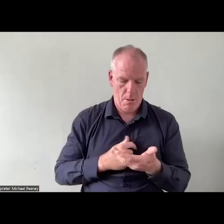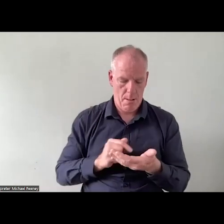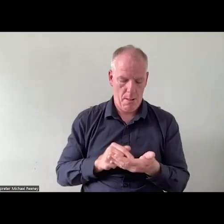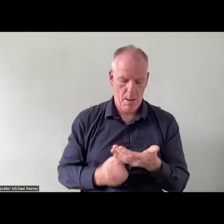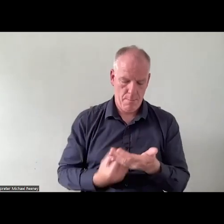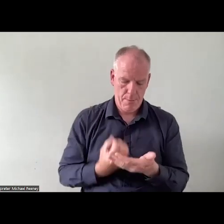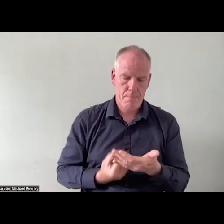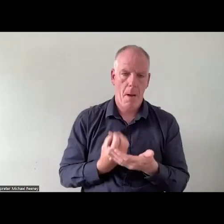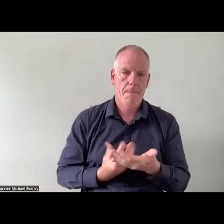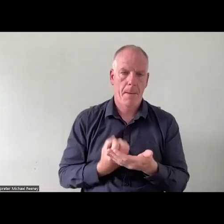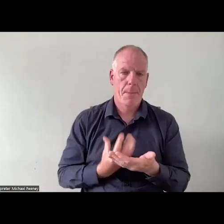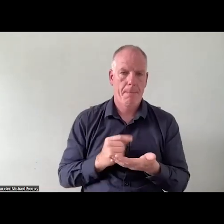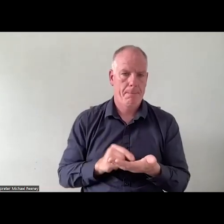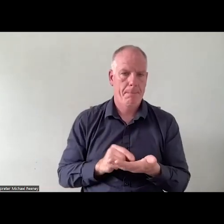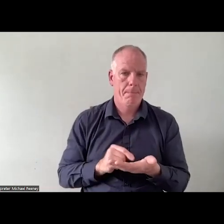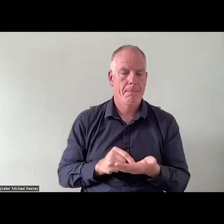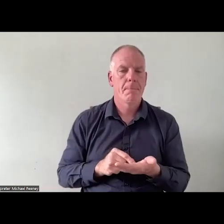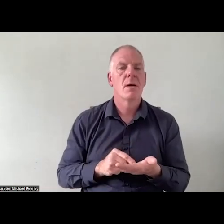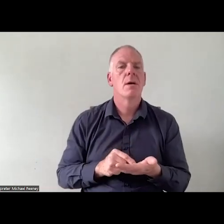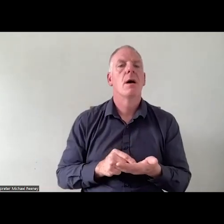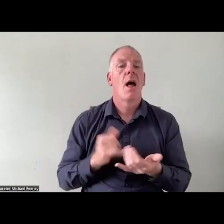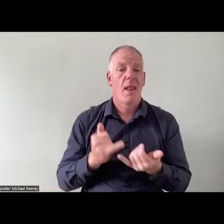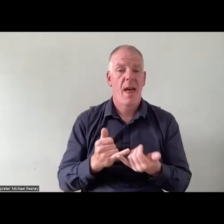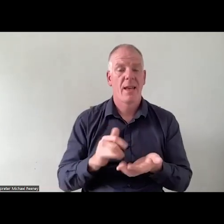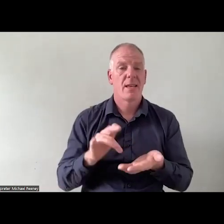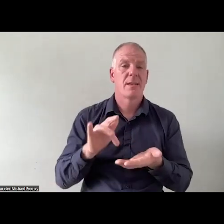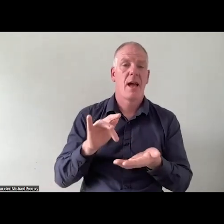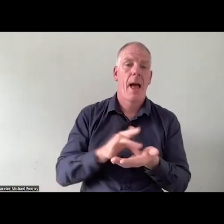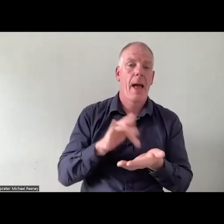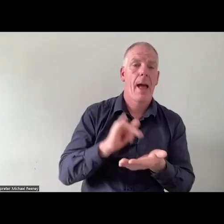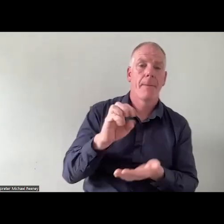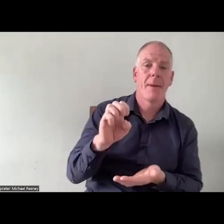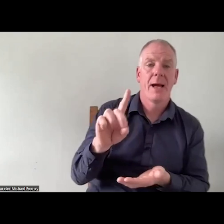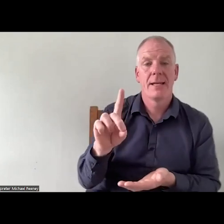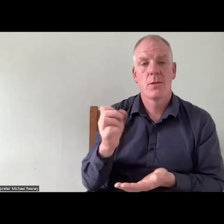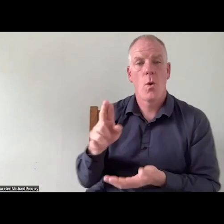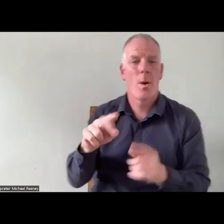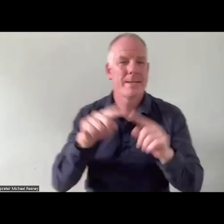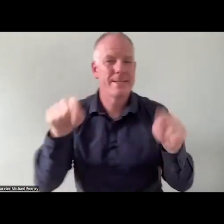Now, commonly that would be something like an iPad or an Android tablet